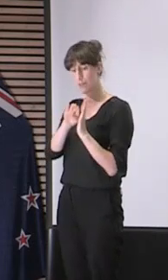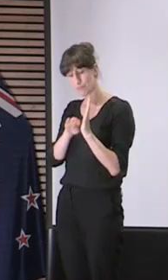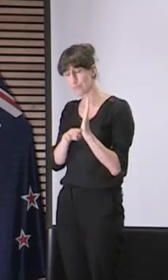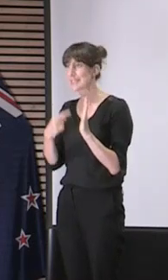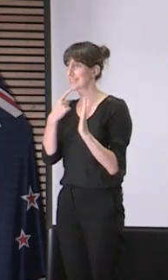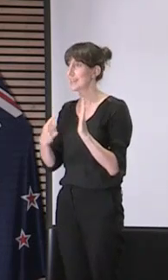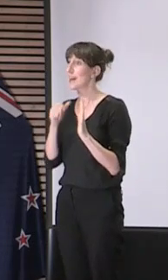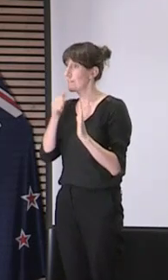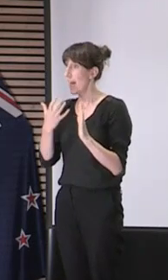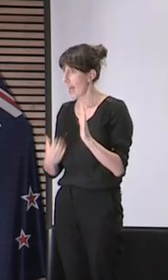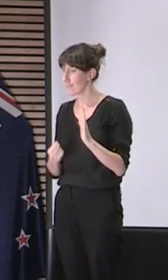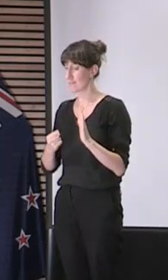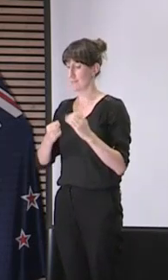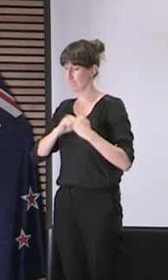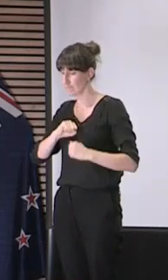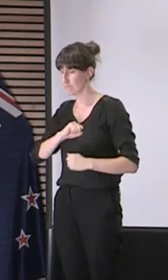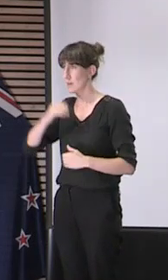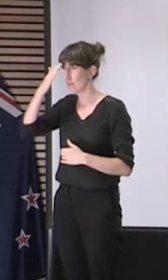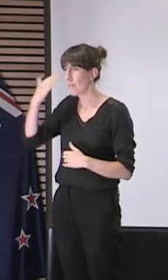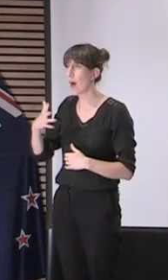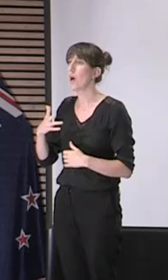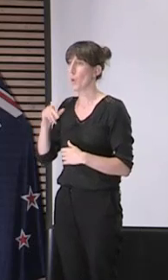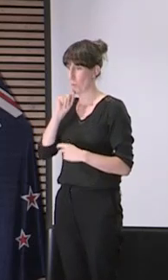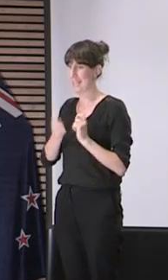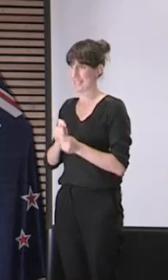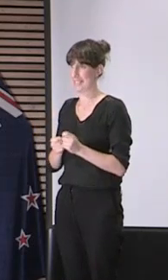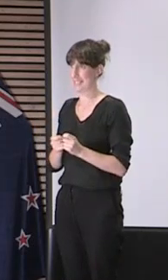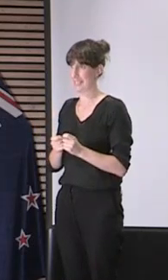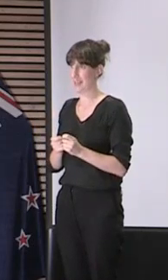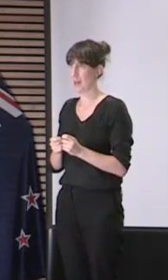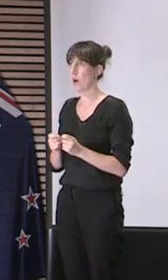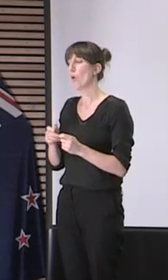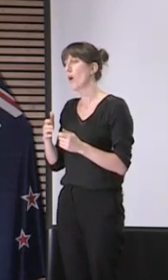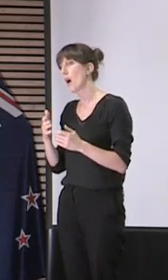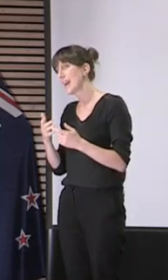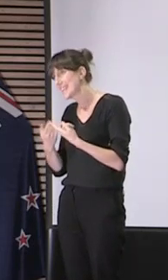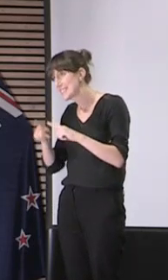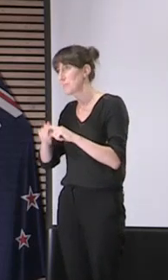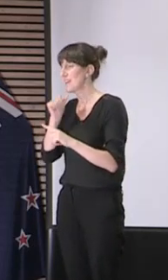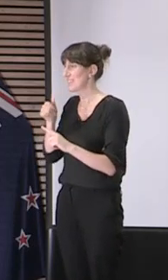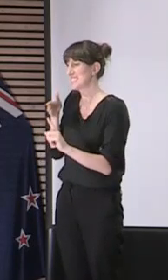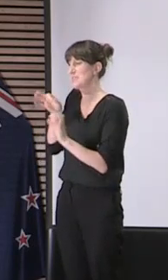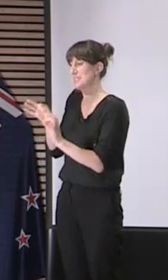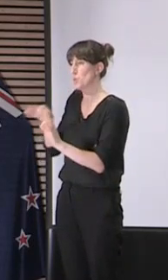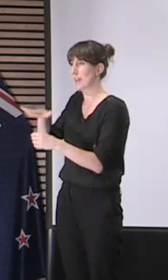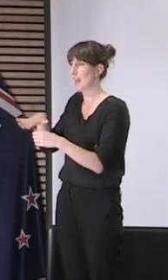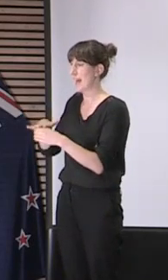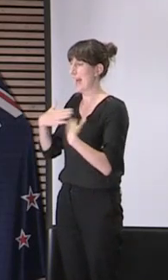case definition. We test symptomatic people and we may use testing in the case of, for example, specific settings